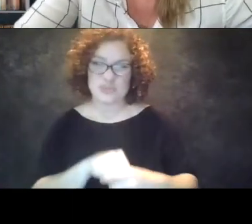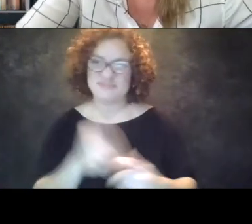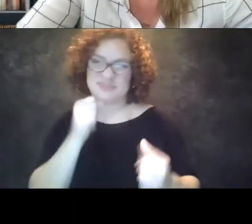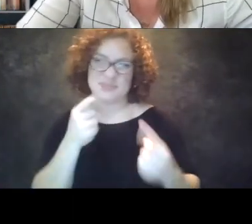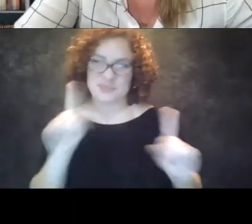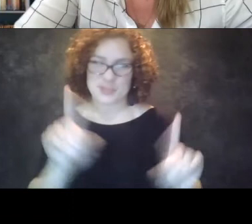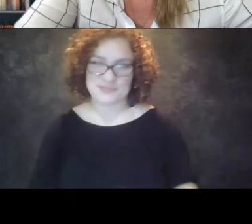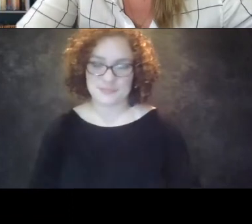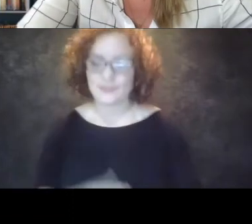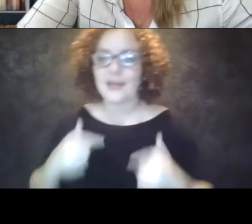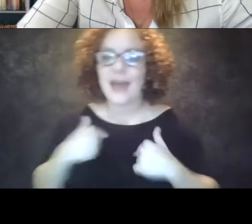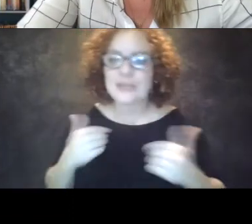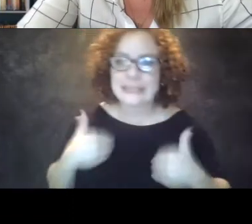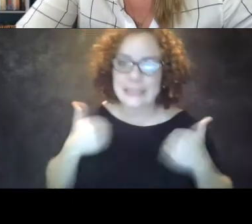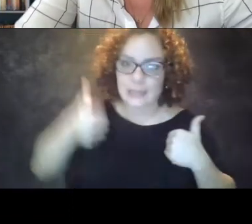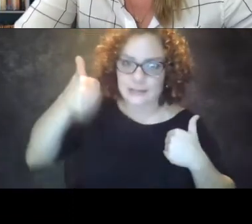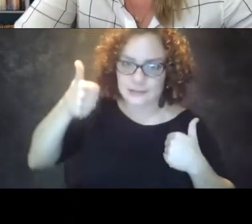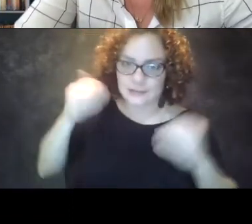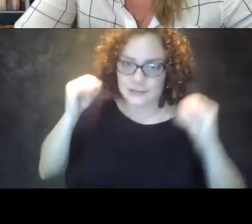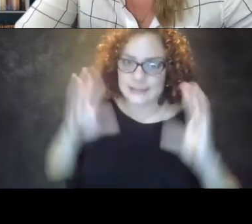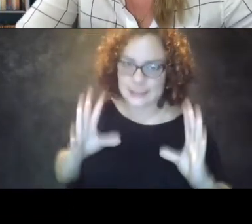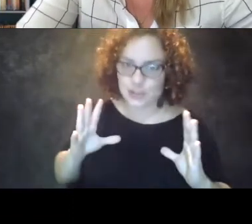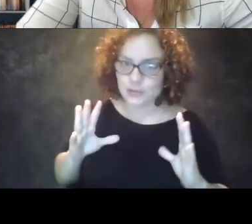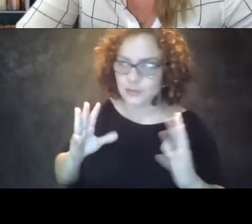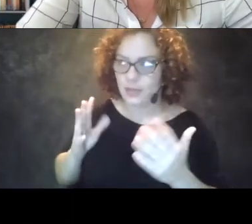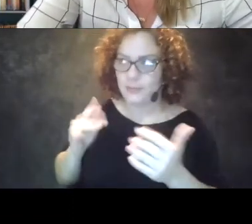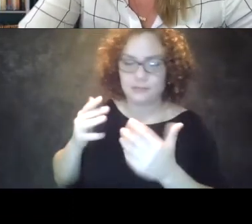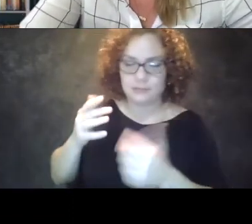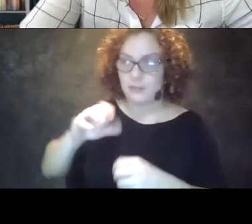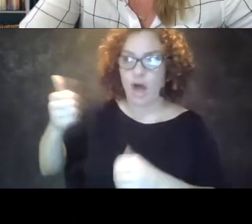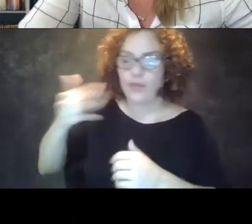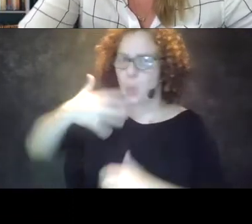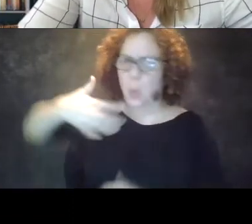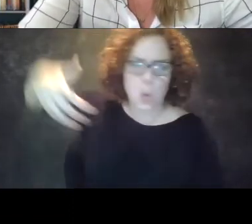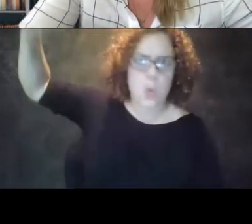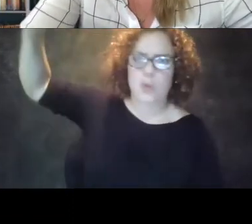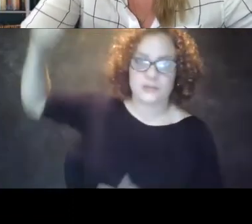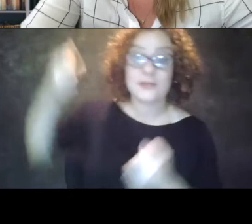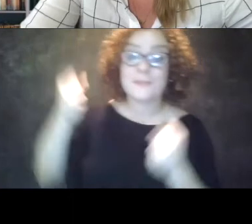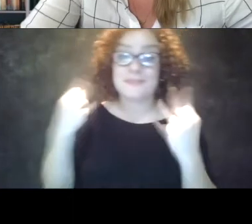I was and I was a lot of teachers about to retire and I just kept trying to you know